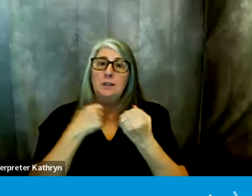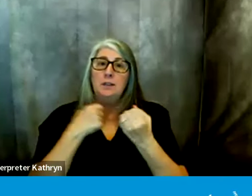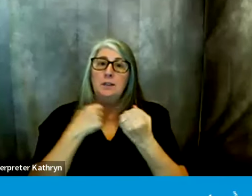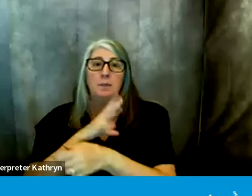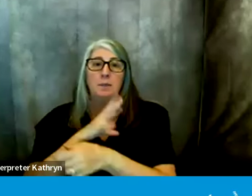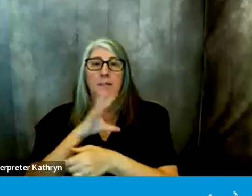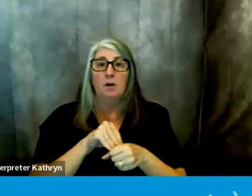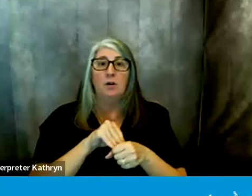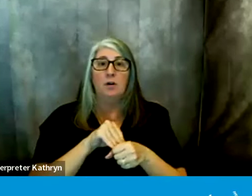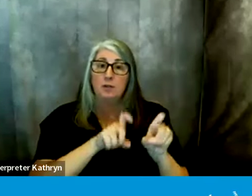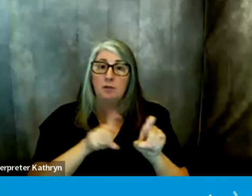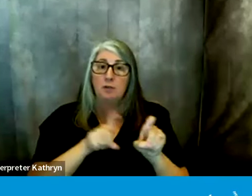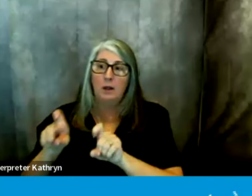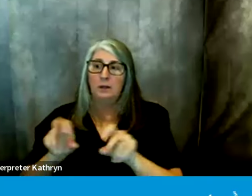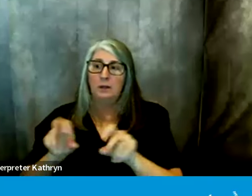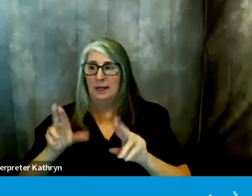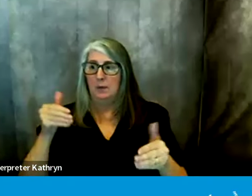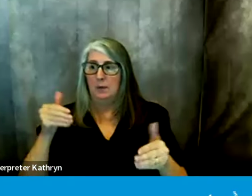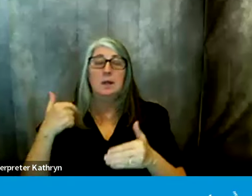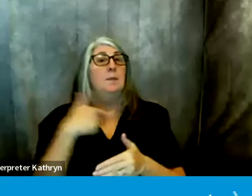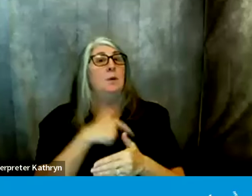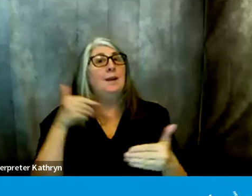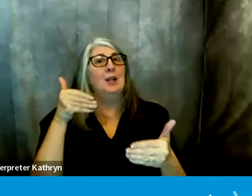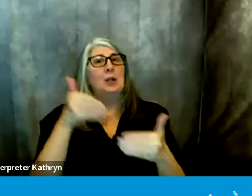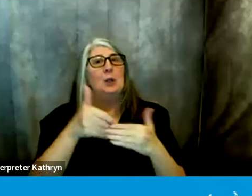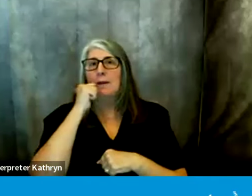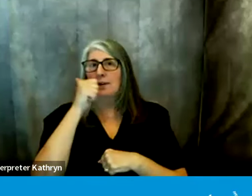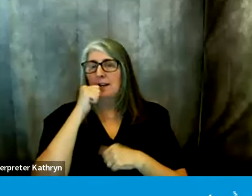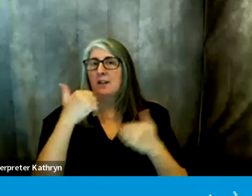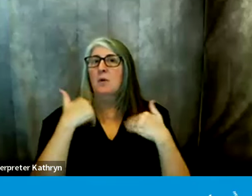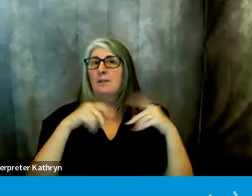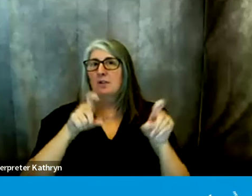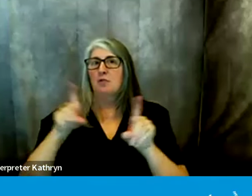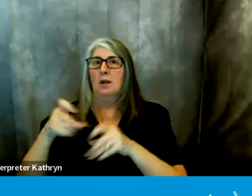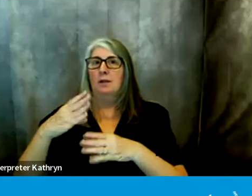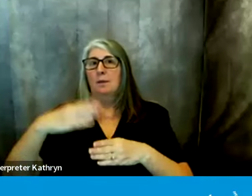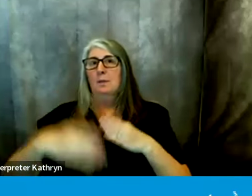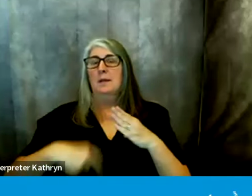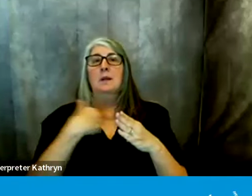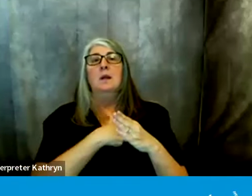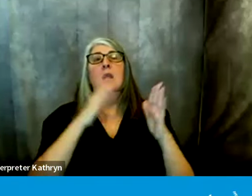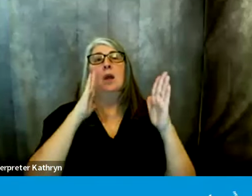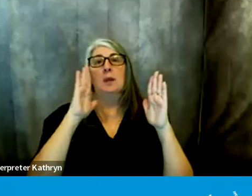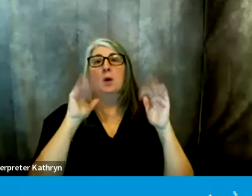But we're getting closer every day to having the trials completed and we do hope to have this on the market sooner rather than later,